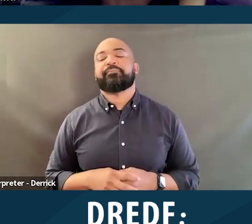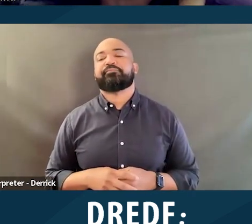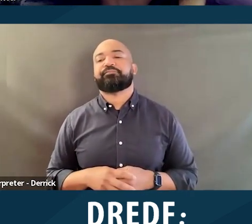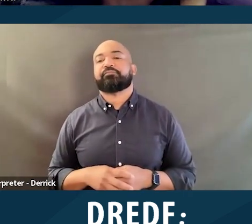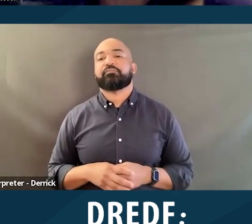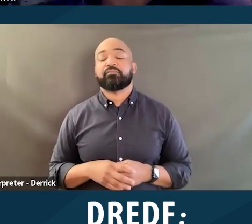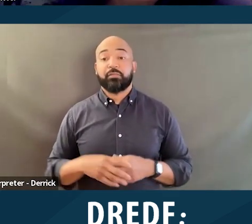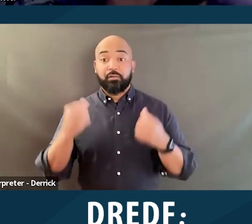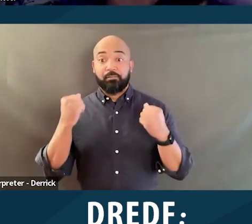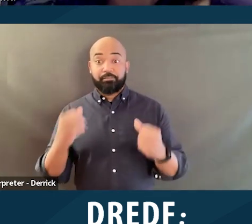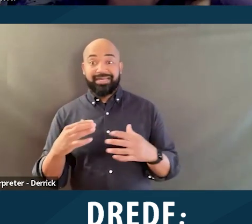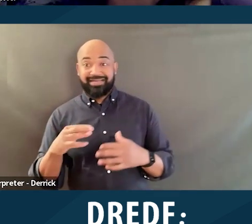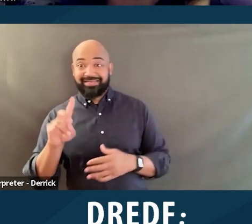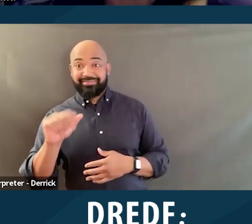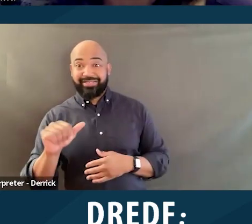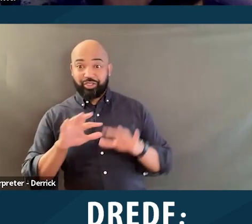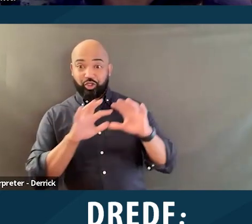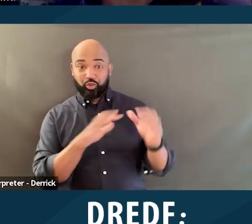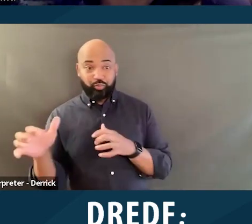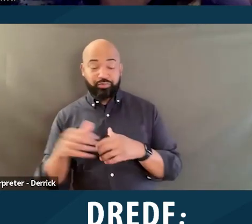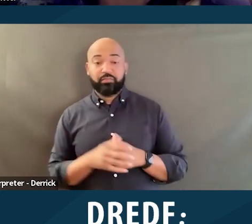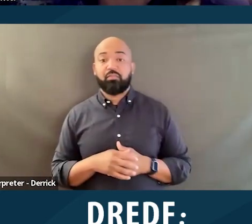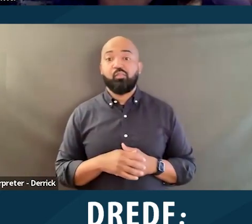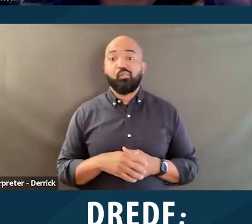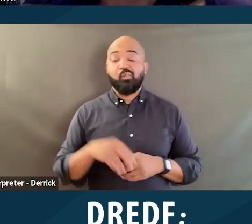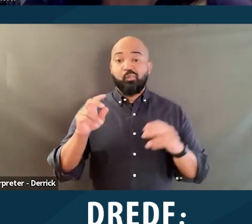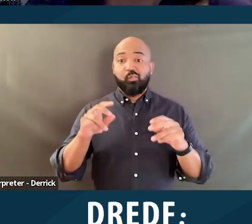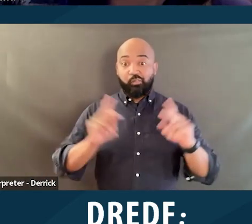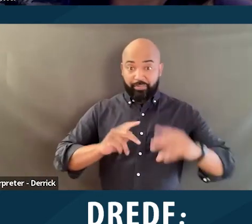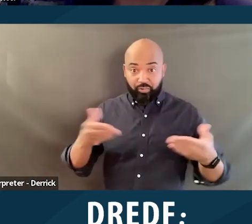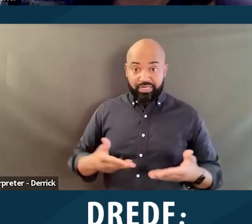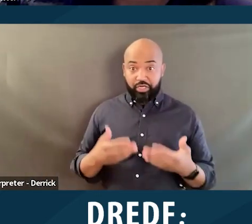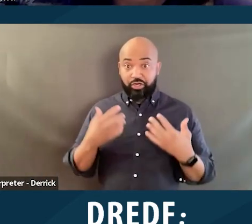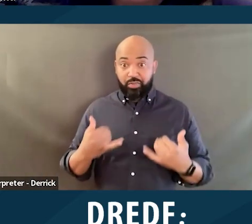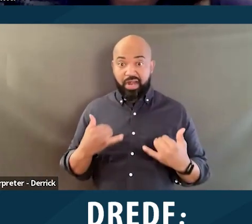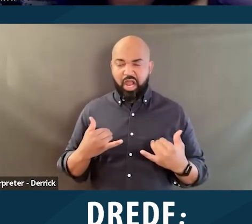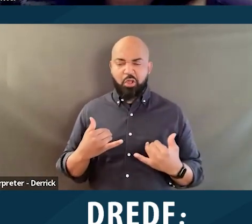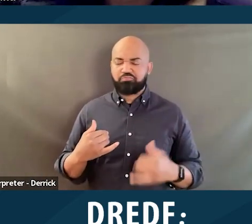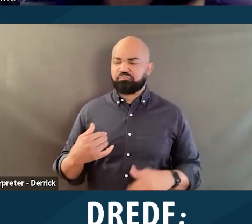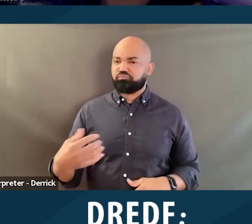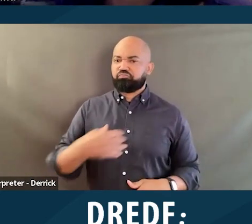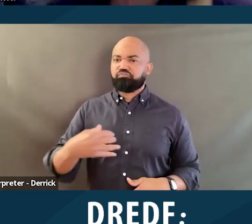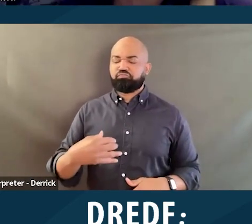therefore, excluded as a group from any protections under Section 504. And many